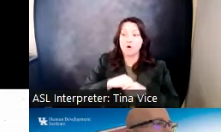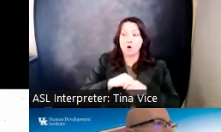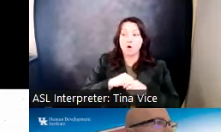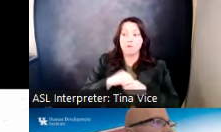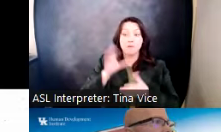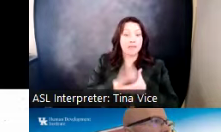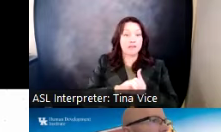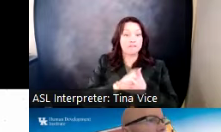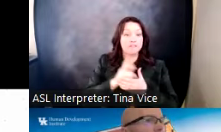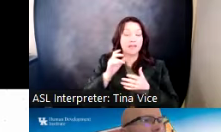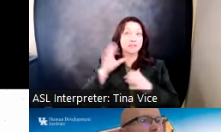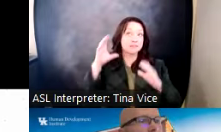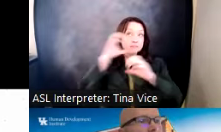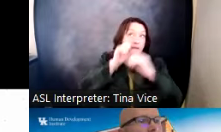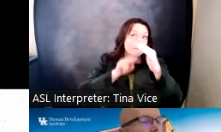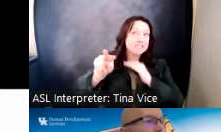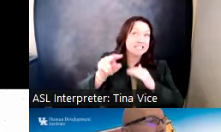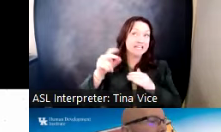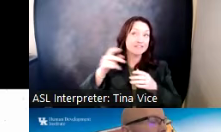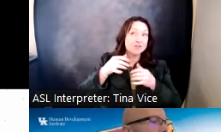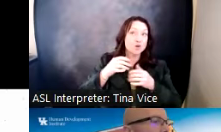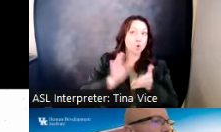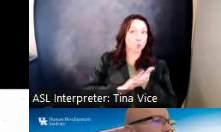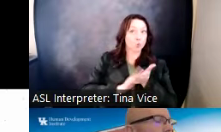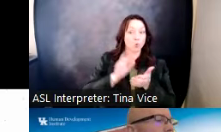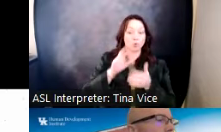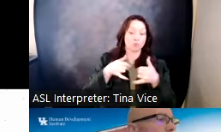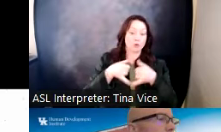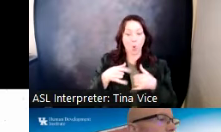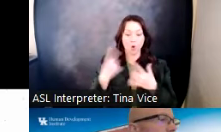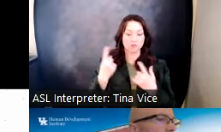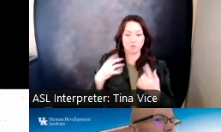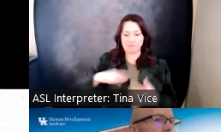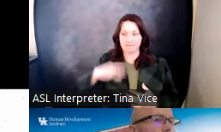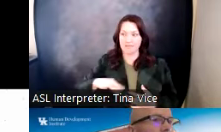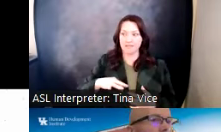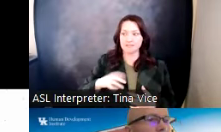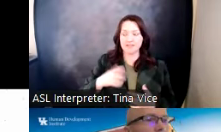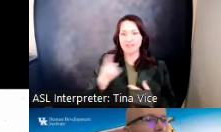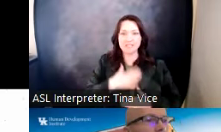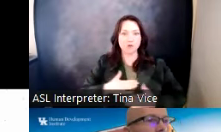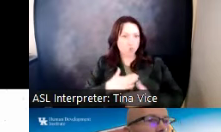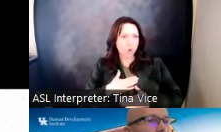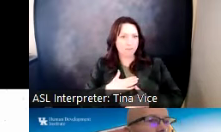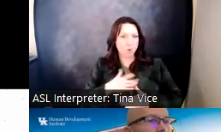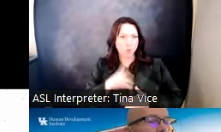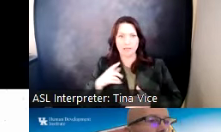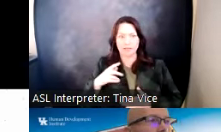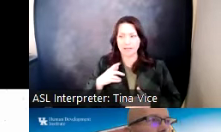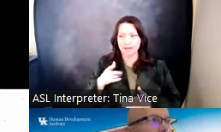motivating for physical activity. So having um different things that were enjoyable um promoted independence and a